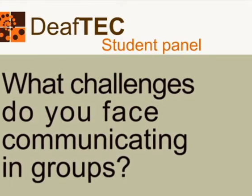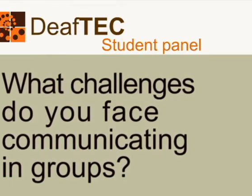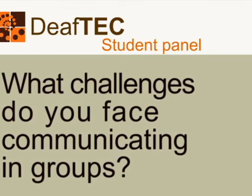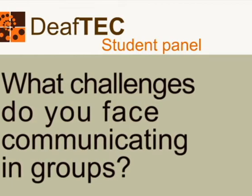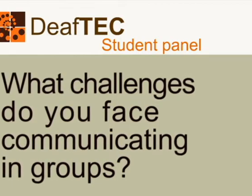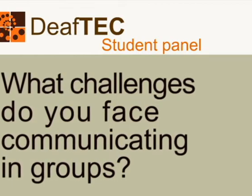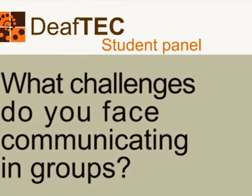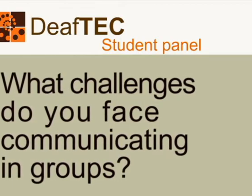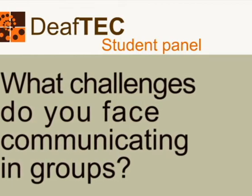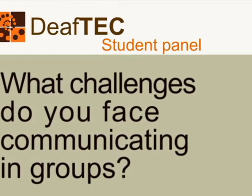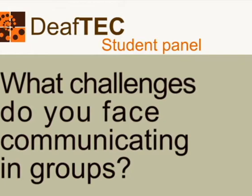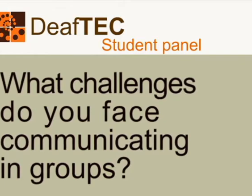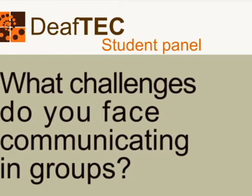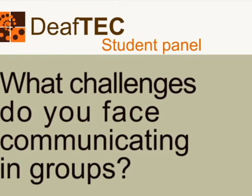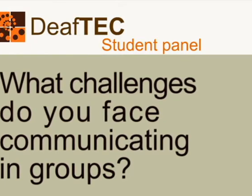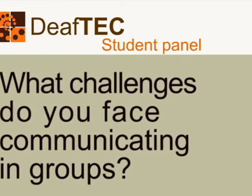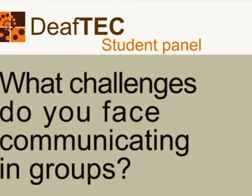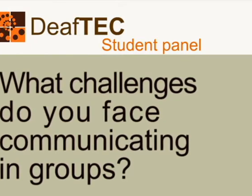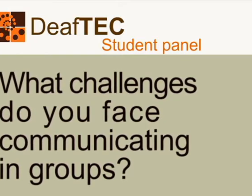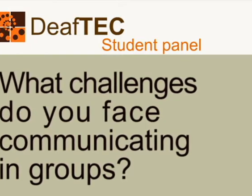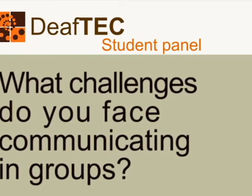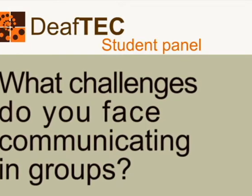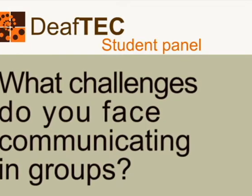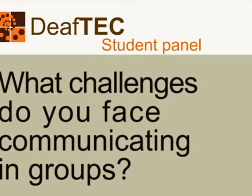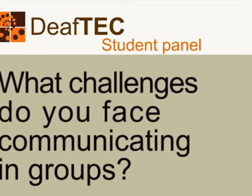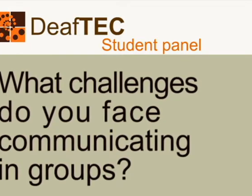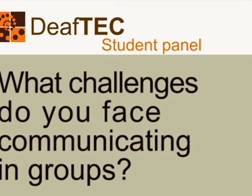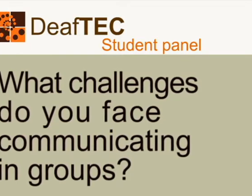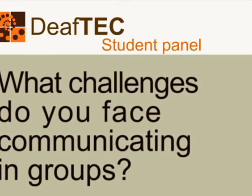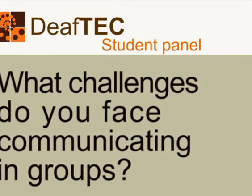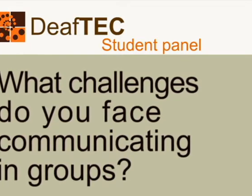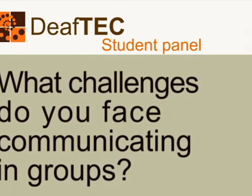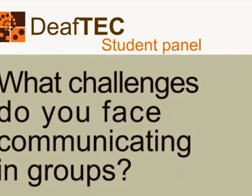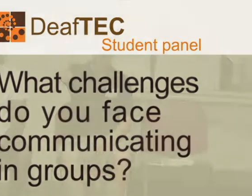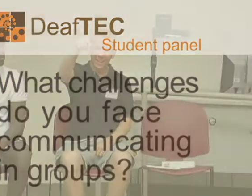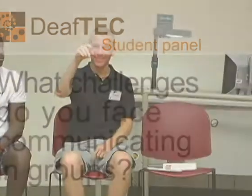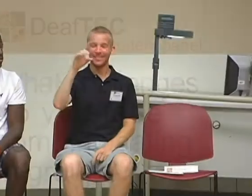Andrew Donald: Okay, Andrew for example.